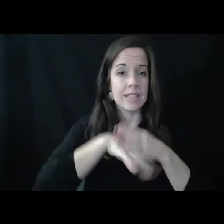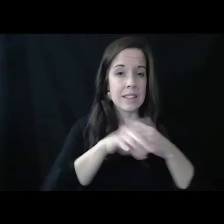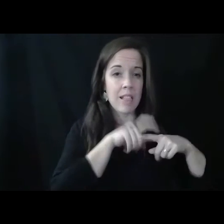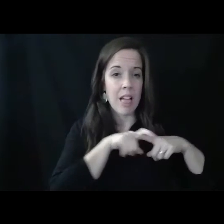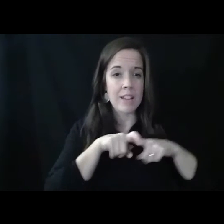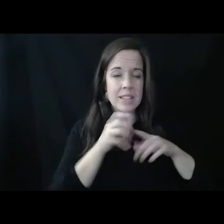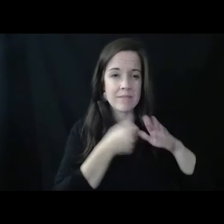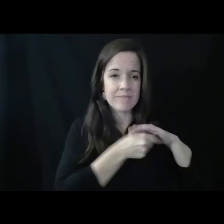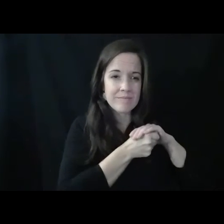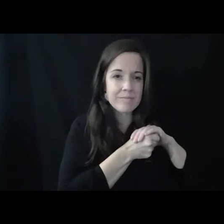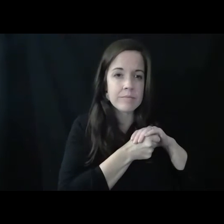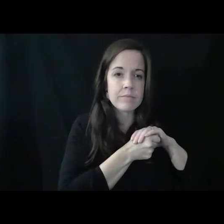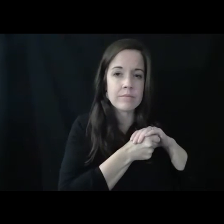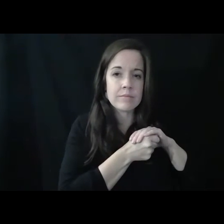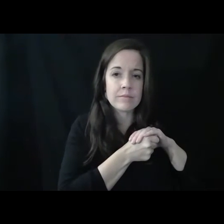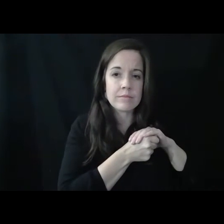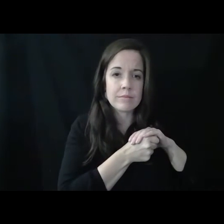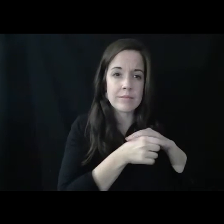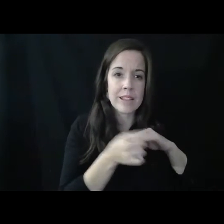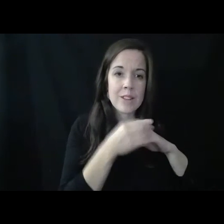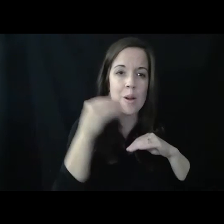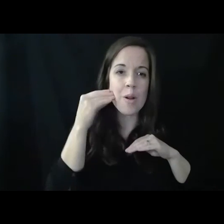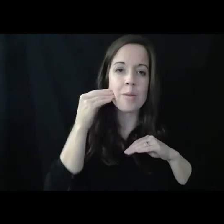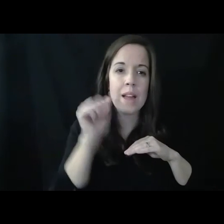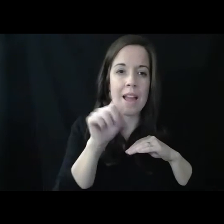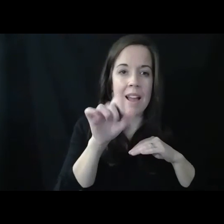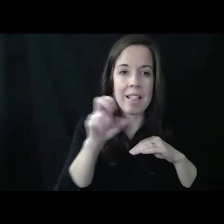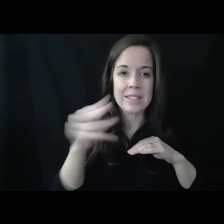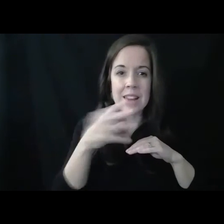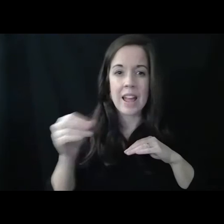In Fun Home, when Alison and her father see a woman wearing men’s